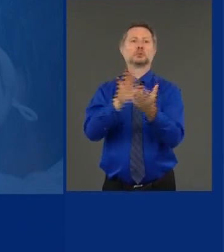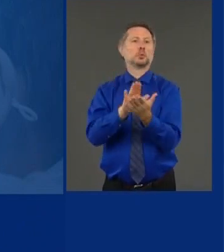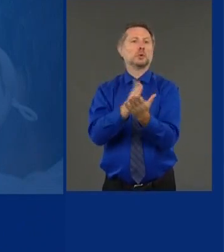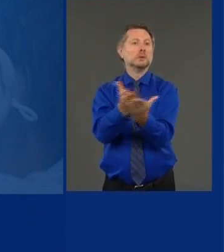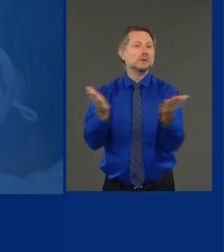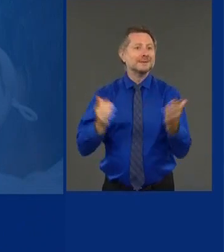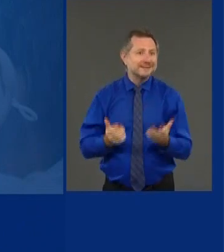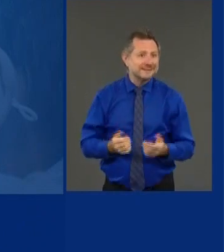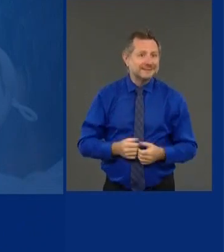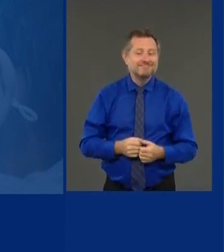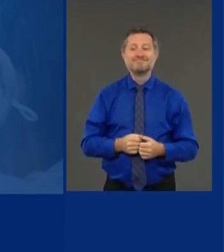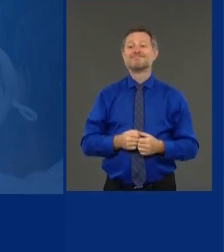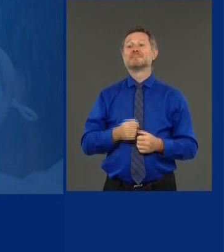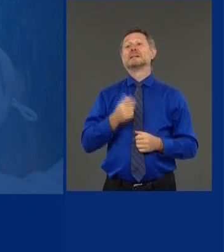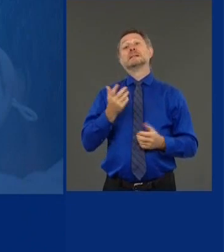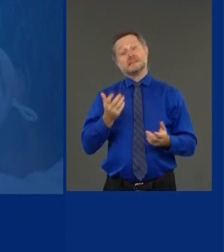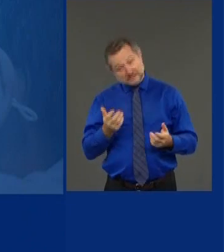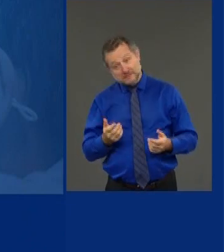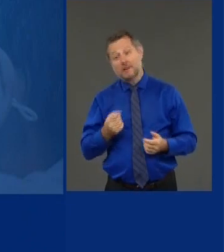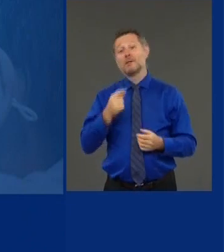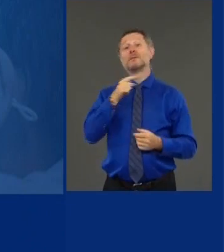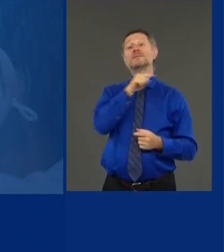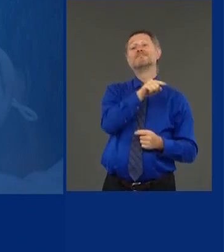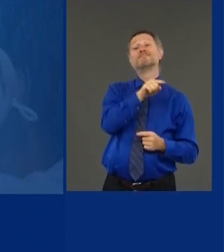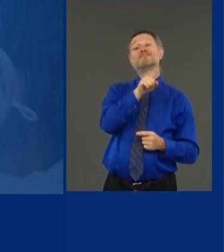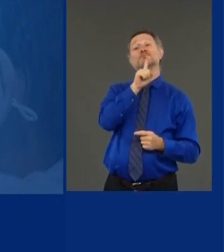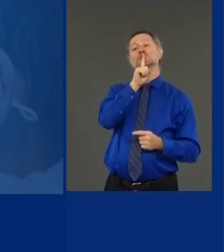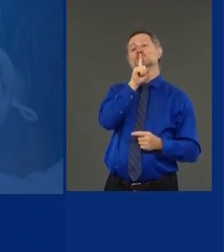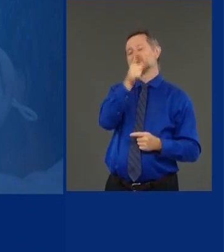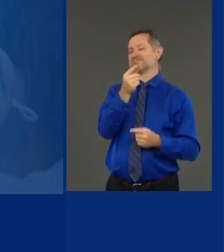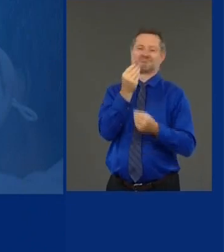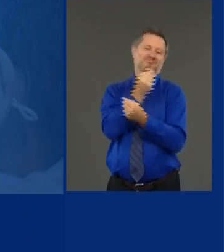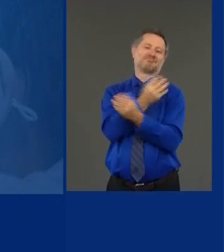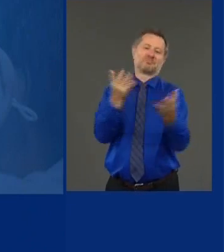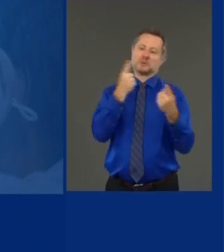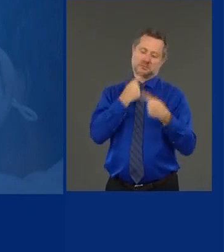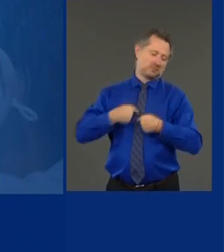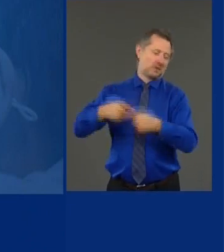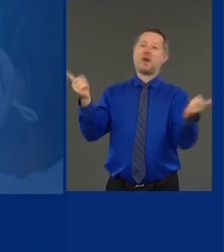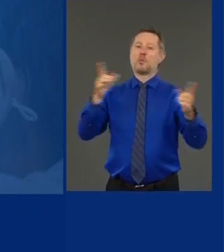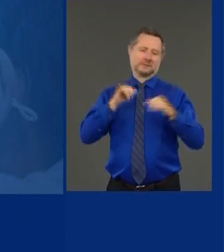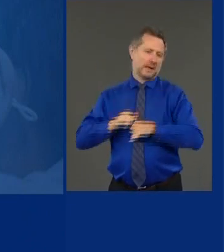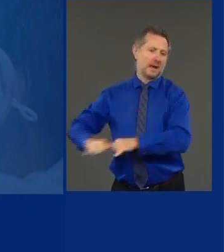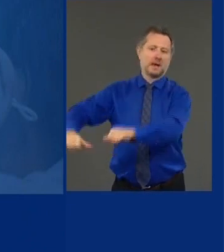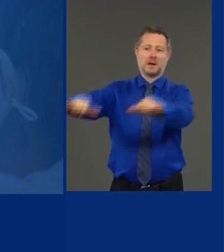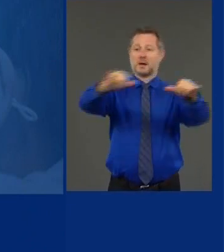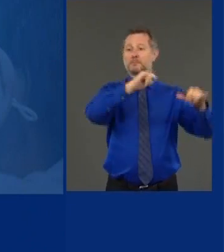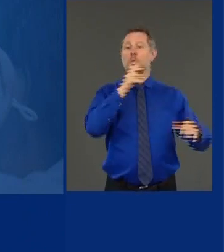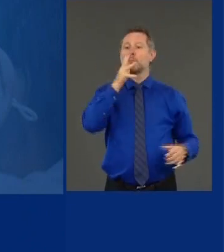PARENTS ARE GOING TO WANT TO UNDERSTAND THE INFORMATION FOR THEMSELVES. I'LL TELL YOU WHAT THEY'RE ASKING ME.